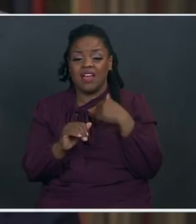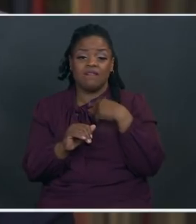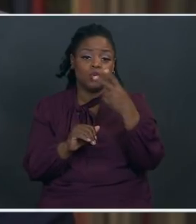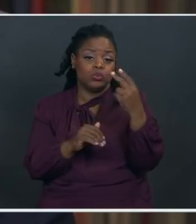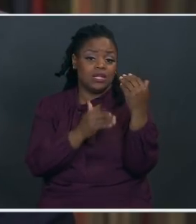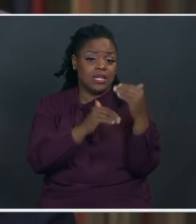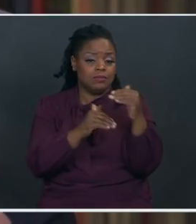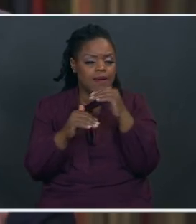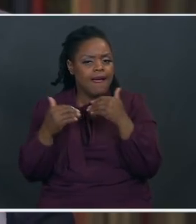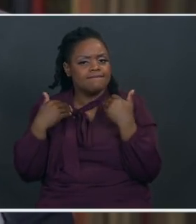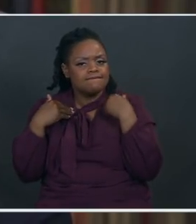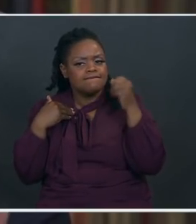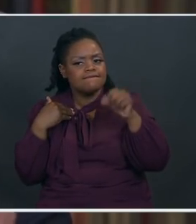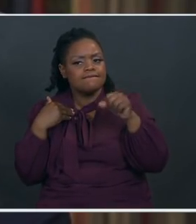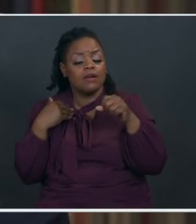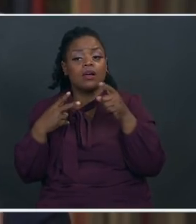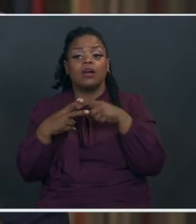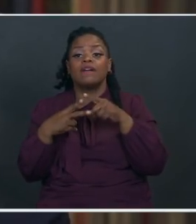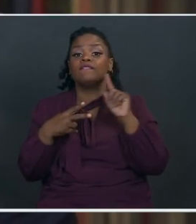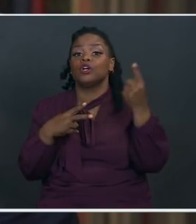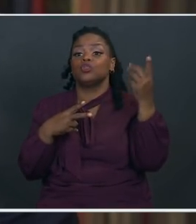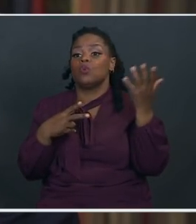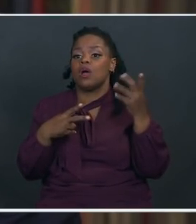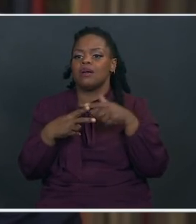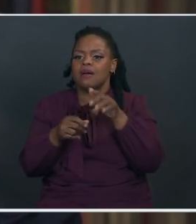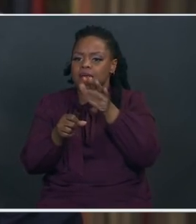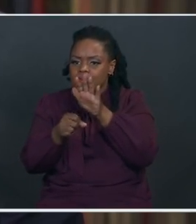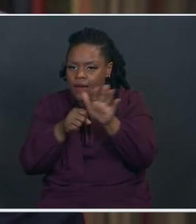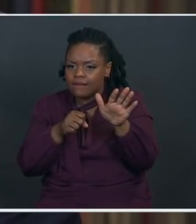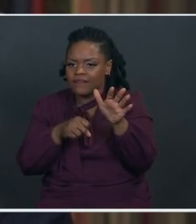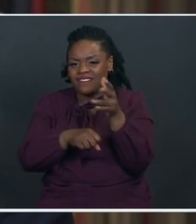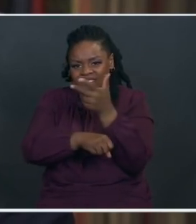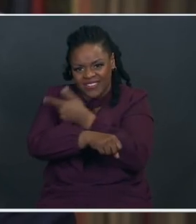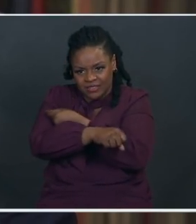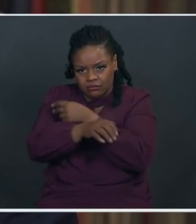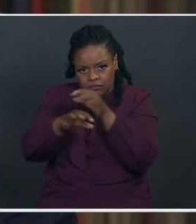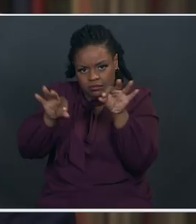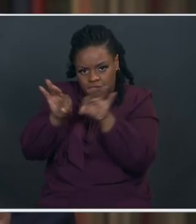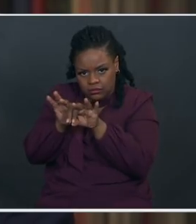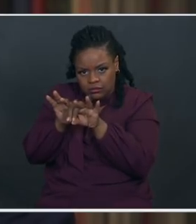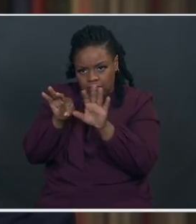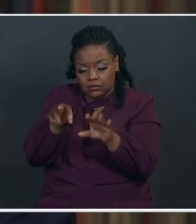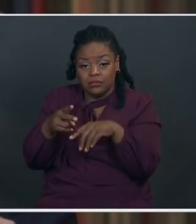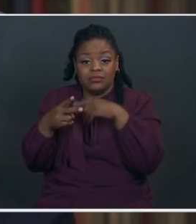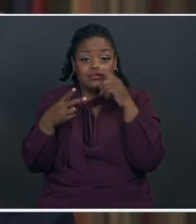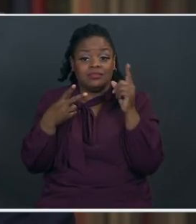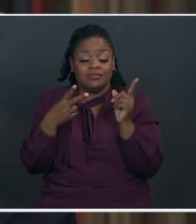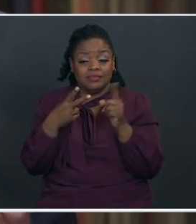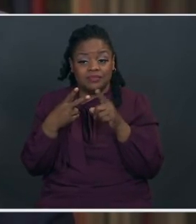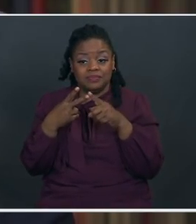The first is getting enough supply quickly enough, and the second is the ability to administer the vaccines